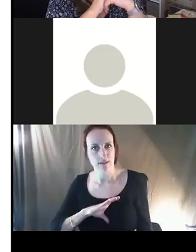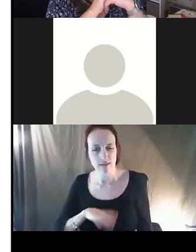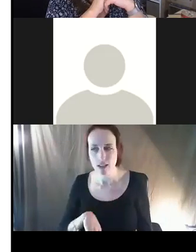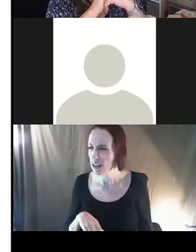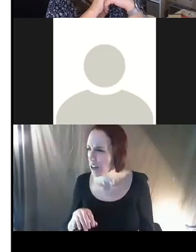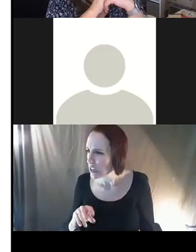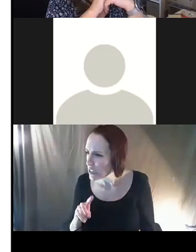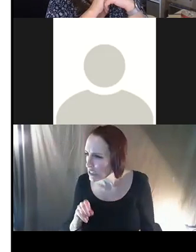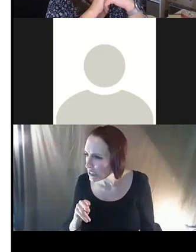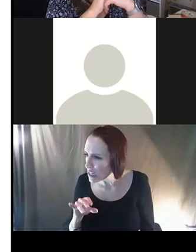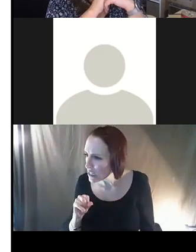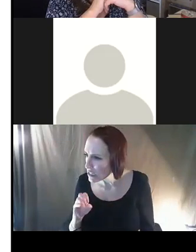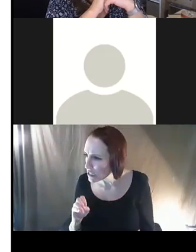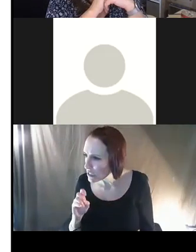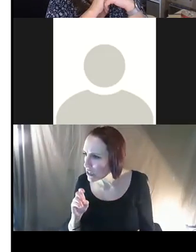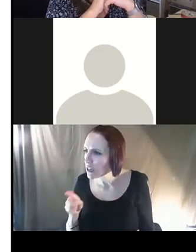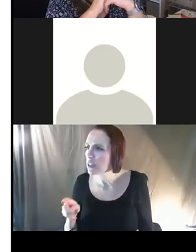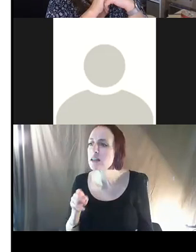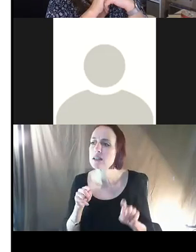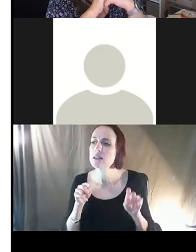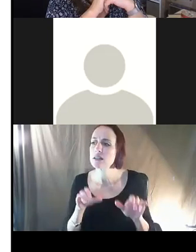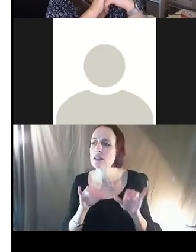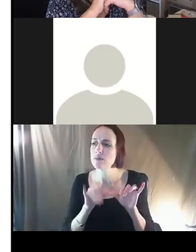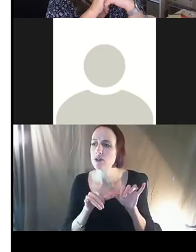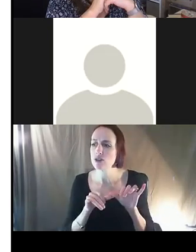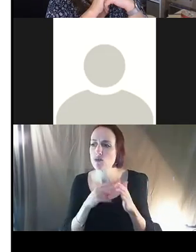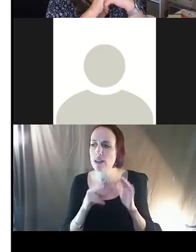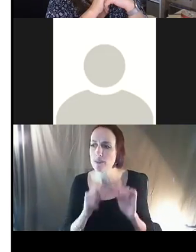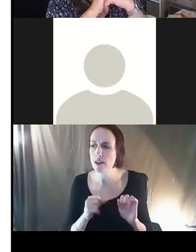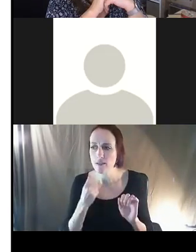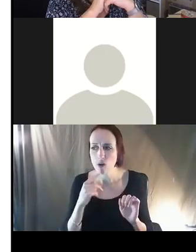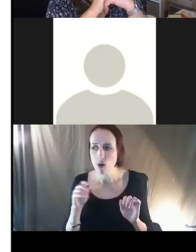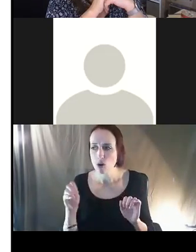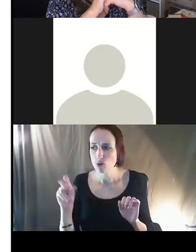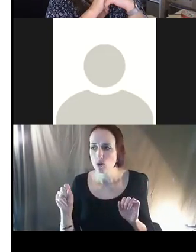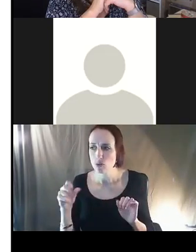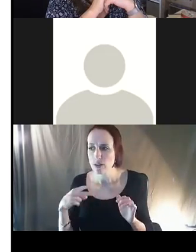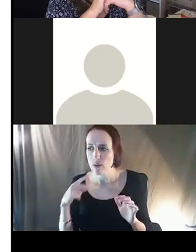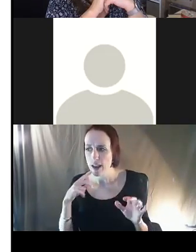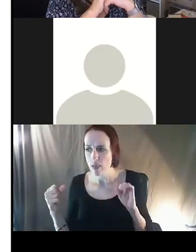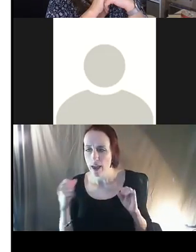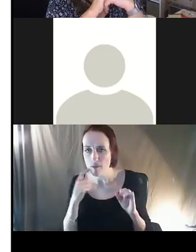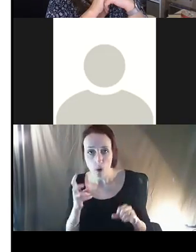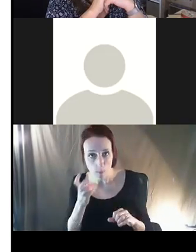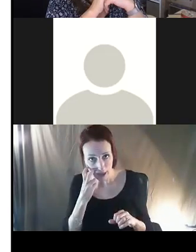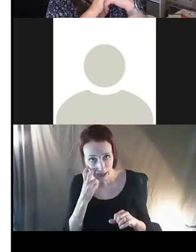Does this tool measure the ability for readability with tools that read out load for the blind? We are talking about a different kind